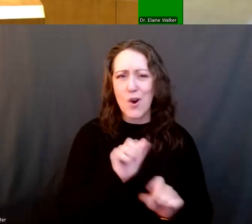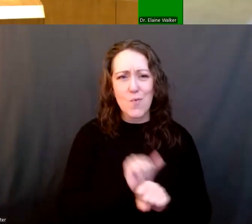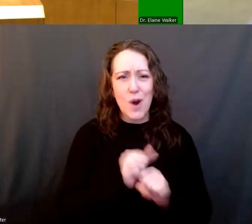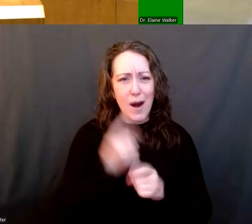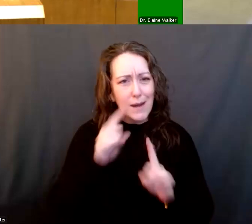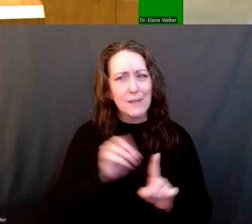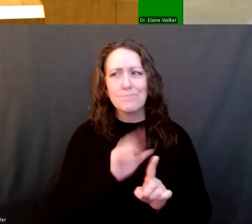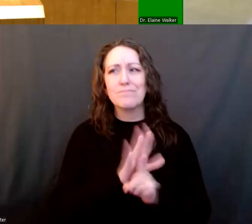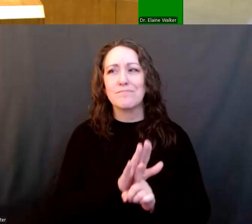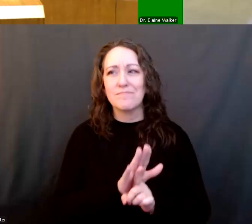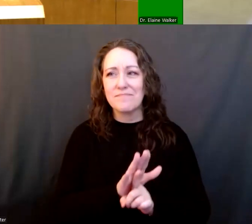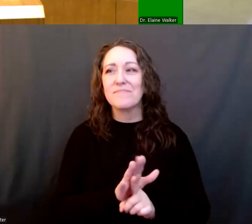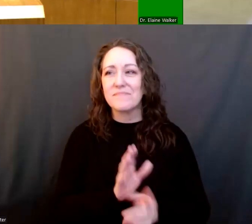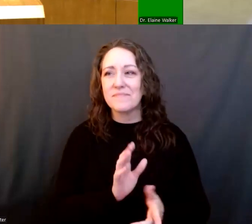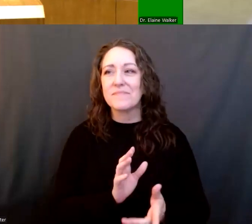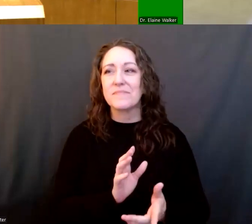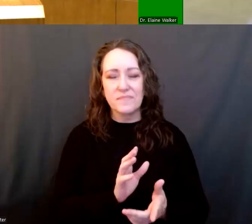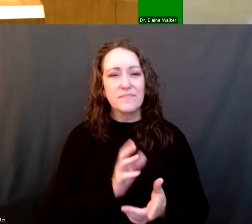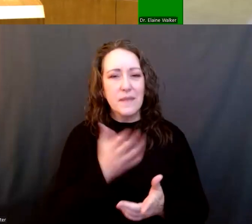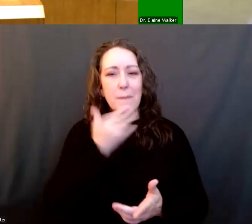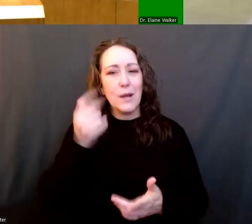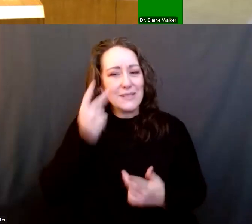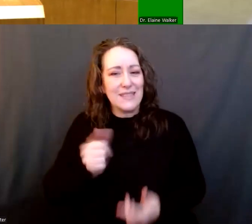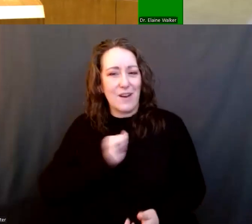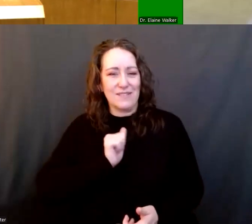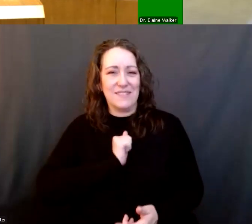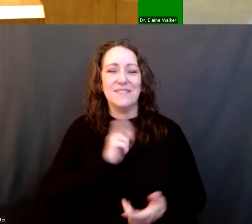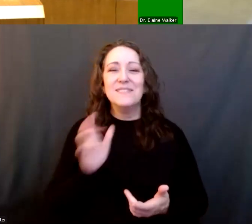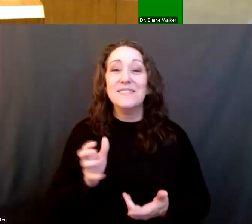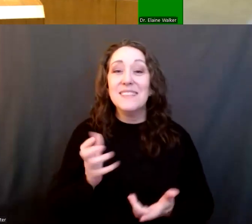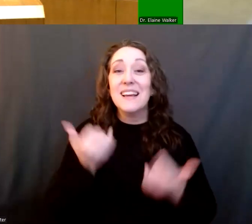but probably better for we to see for ourselves so without any further delay I'm going to turn